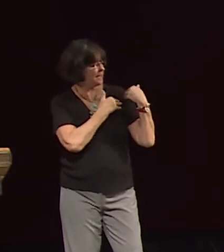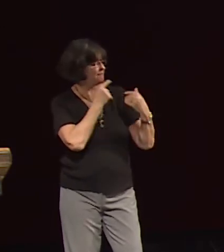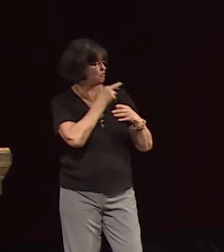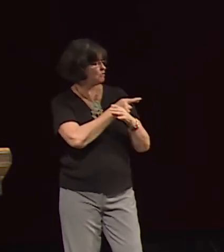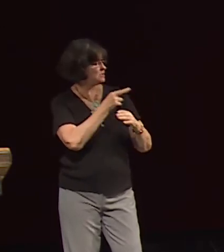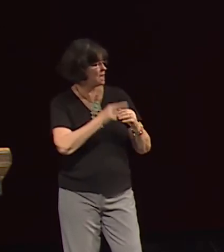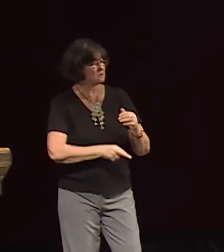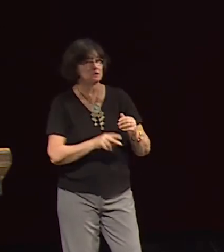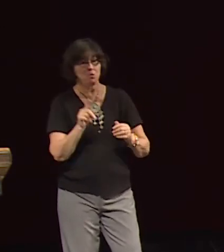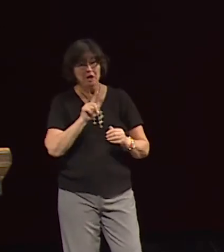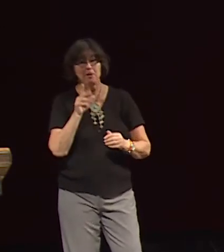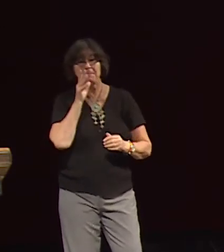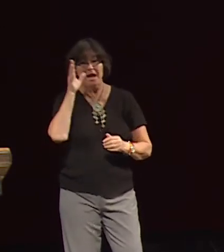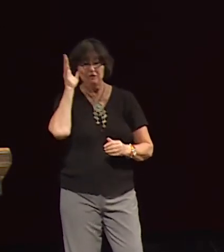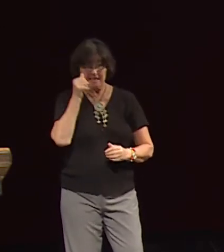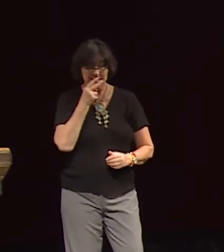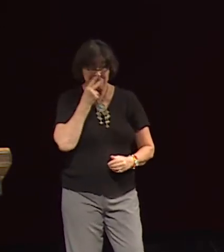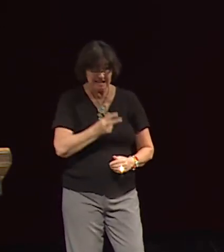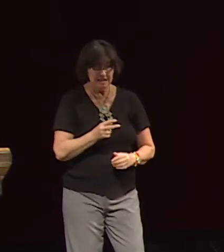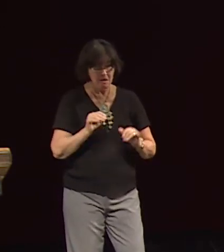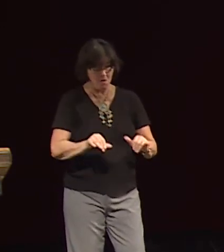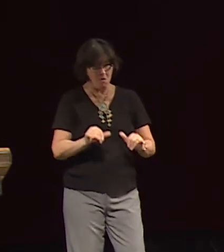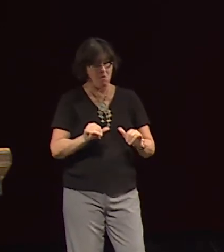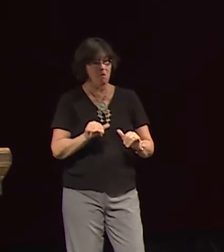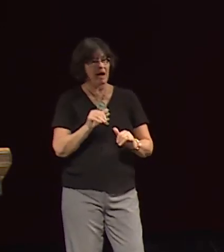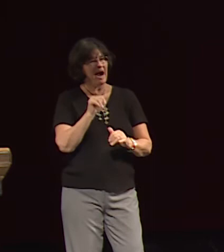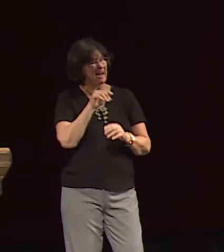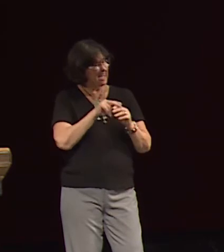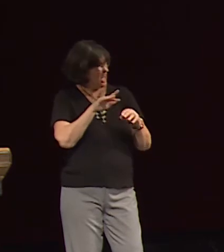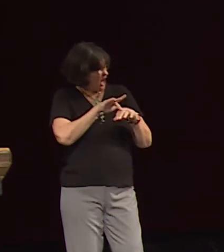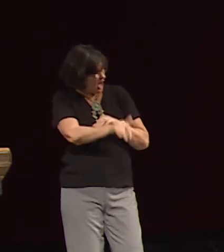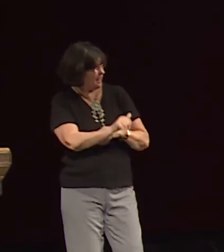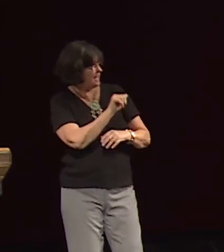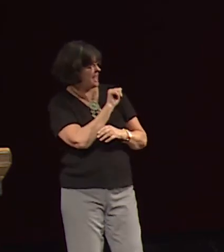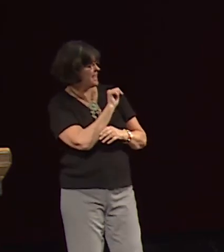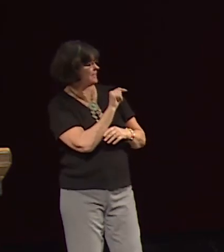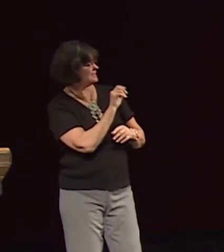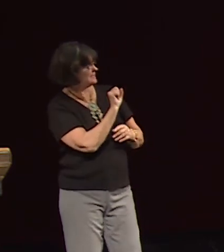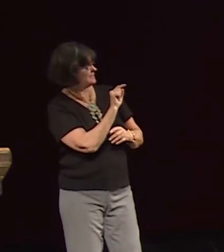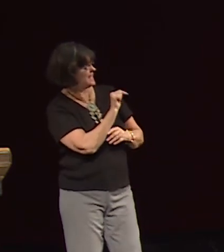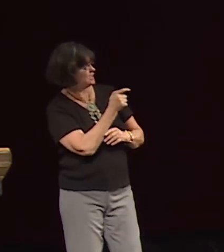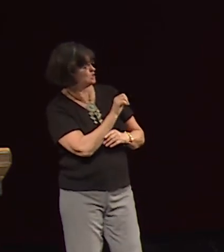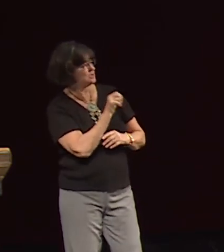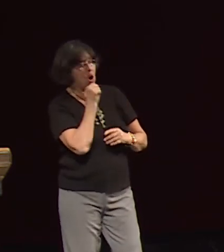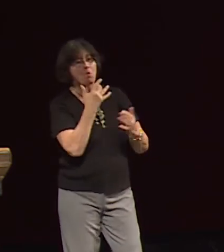that starts with accountability and helps parents get the resources that they need,